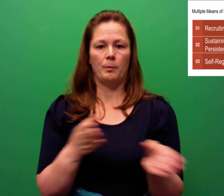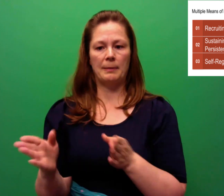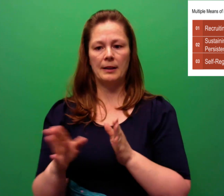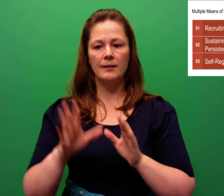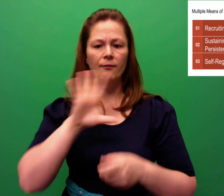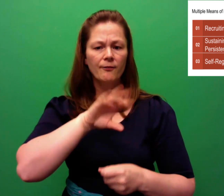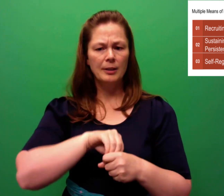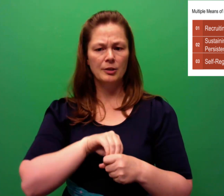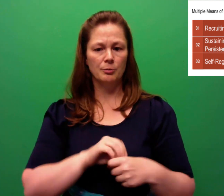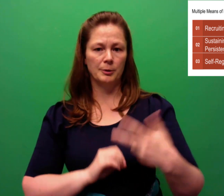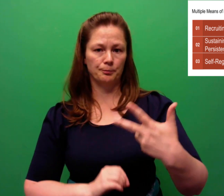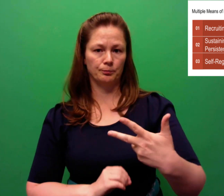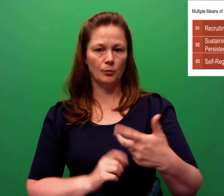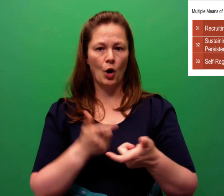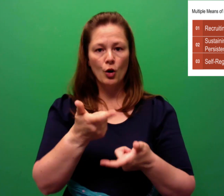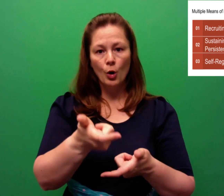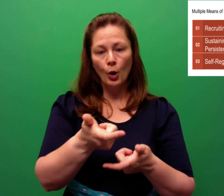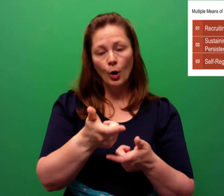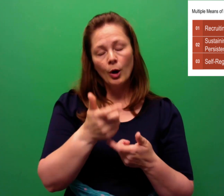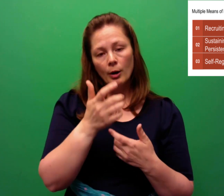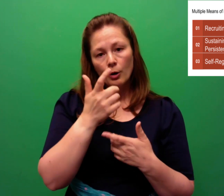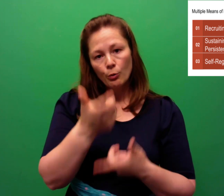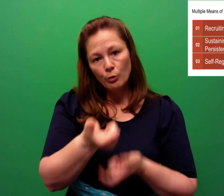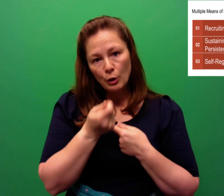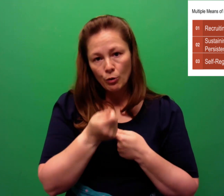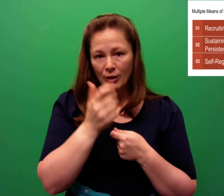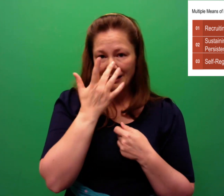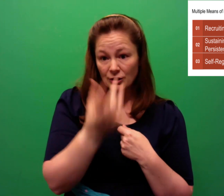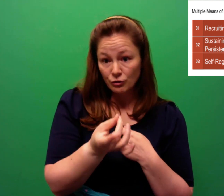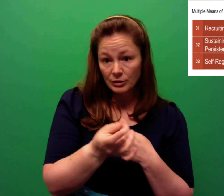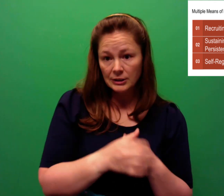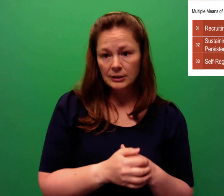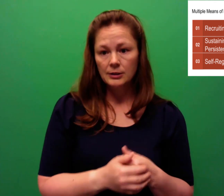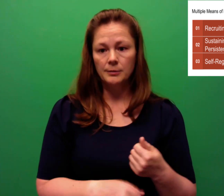The three guidelines under multiple means of engagement are recruiting